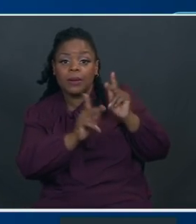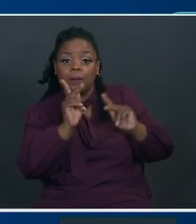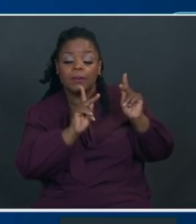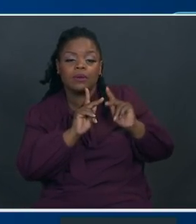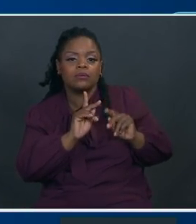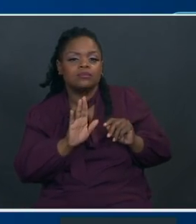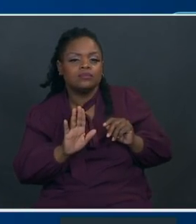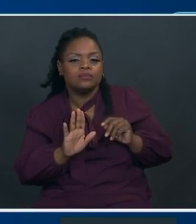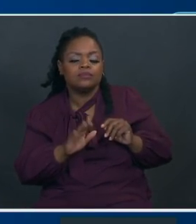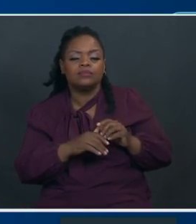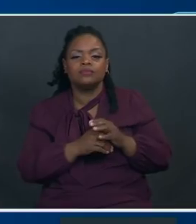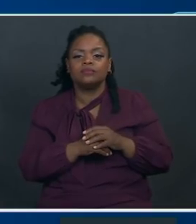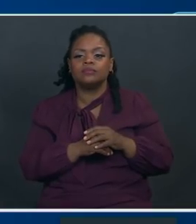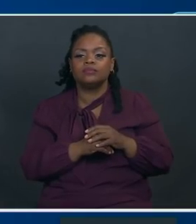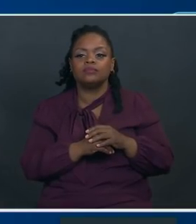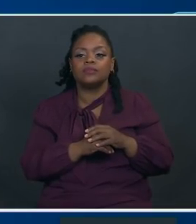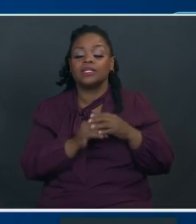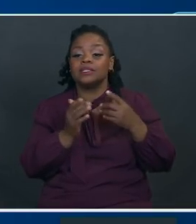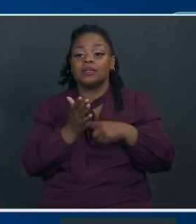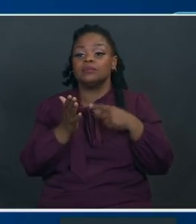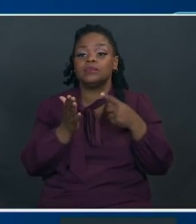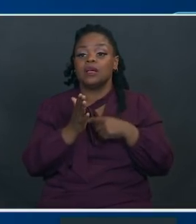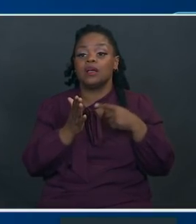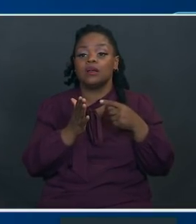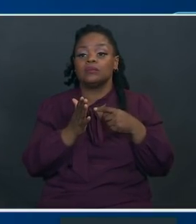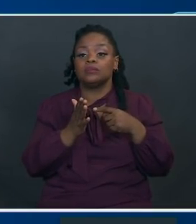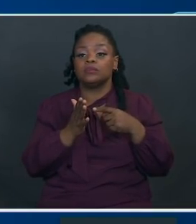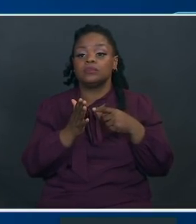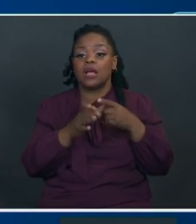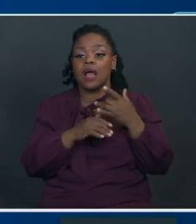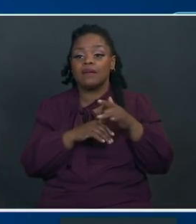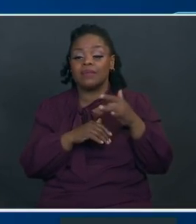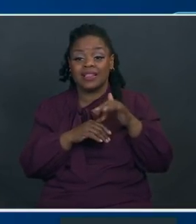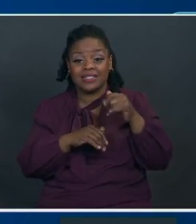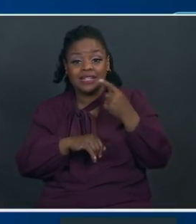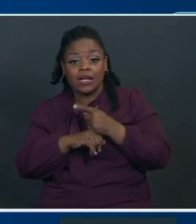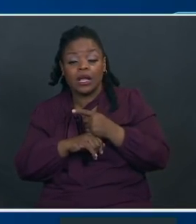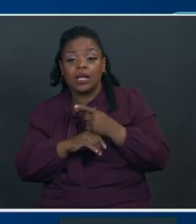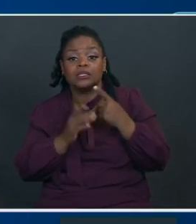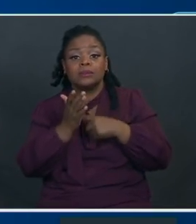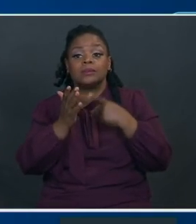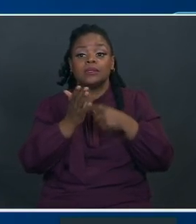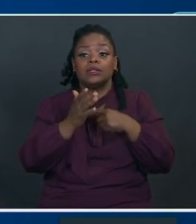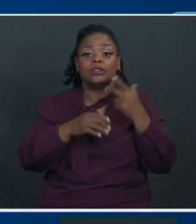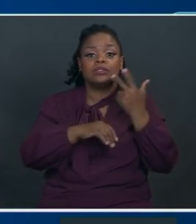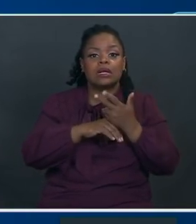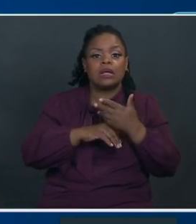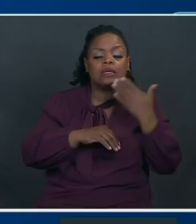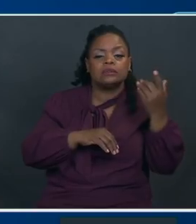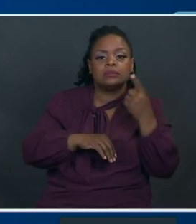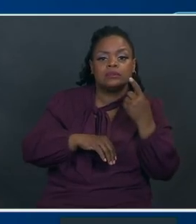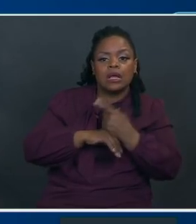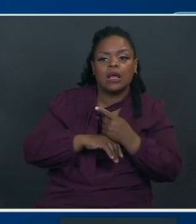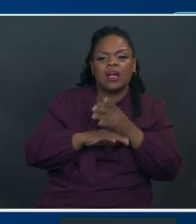by the day of the week, whether it's available that singular day. We are working very hard and ensuring we understand